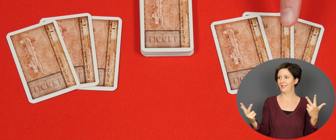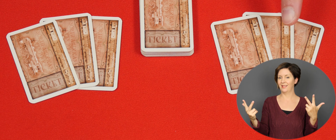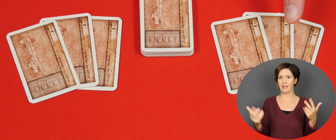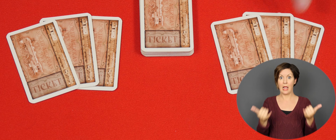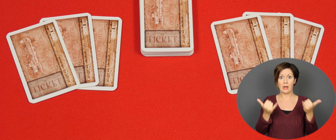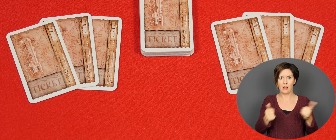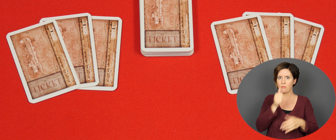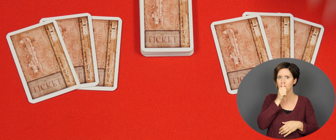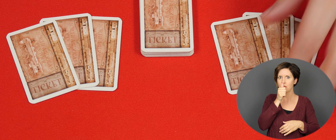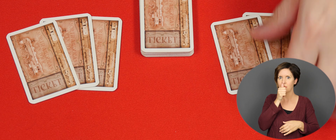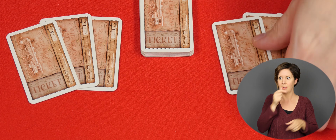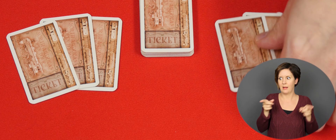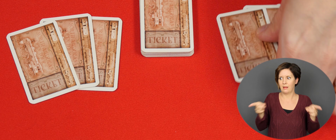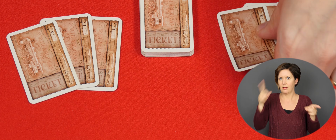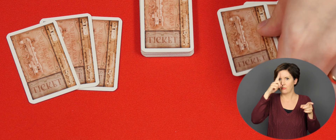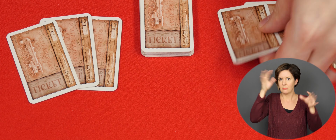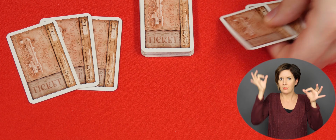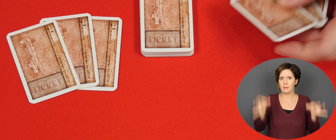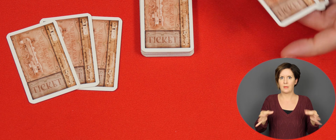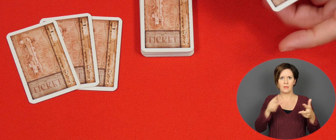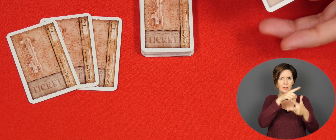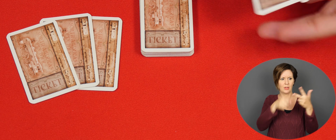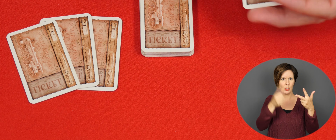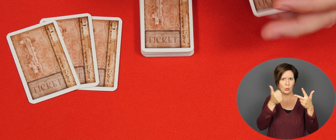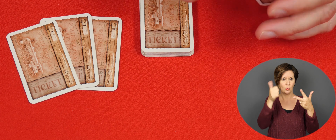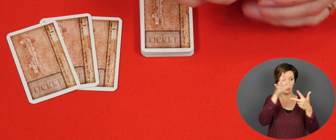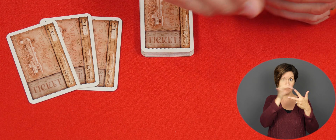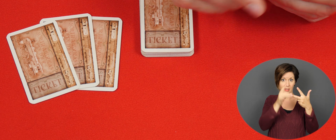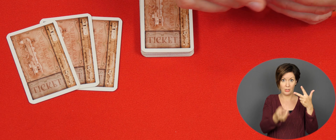The players now privately decide which two they want to keep or